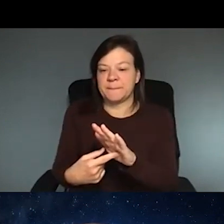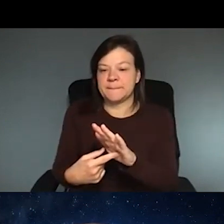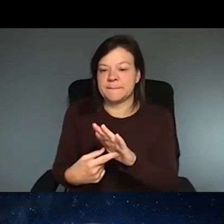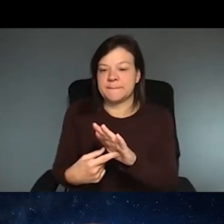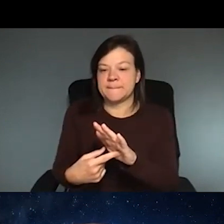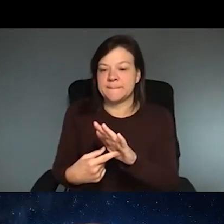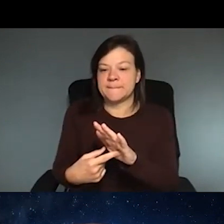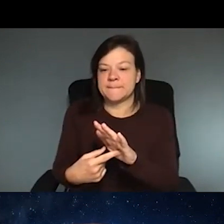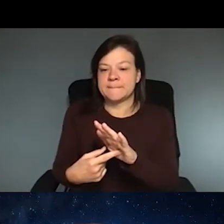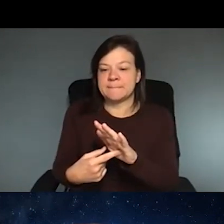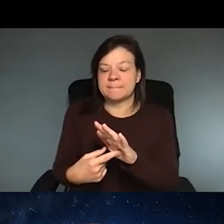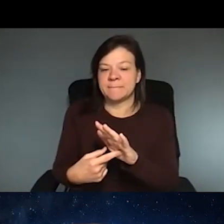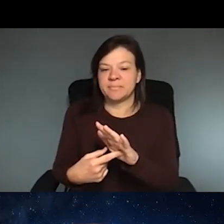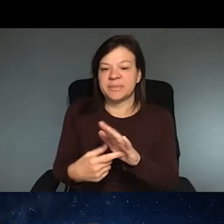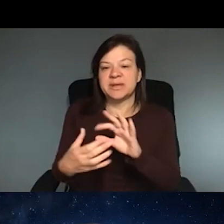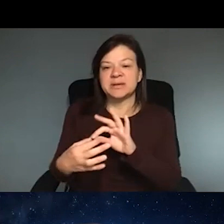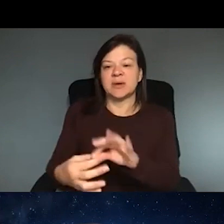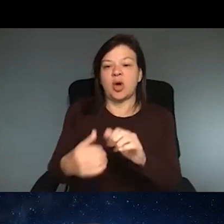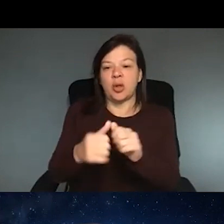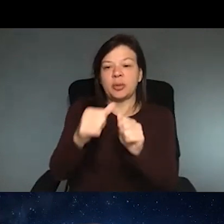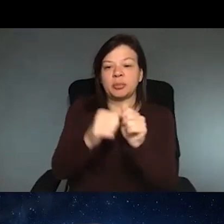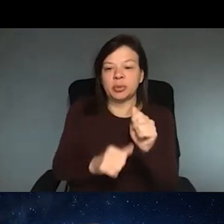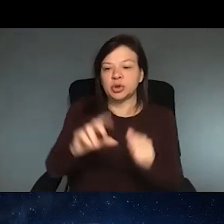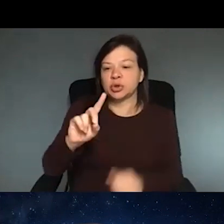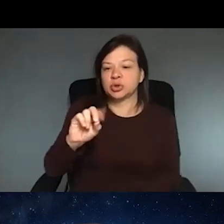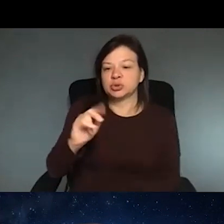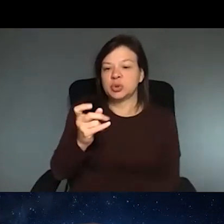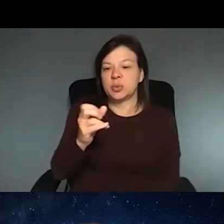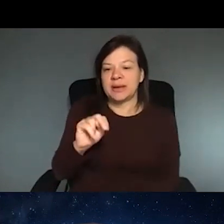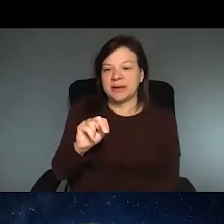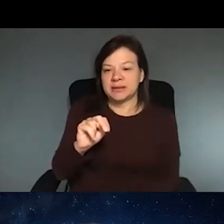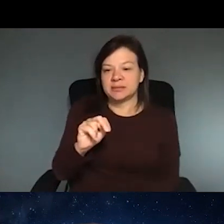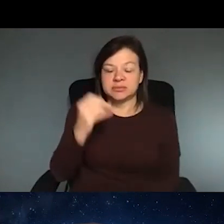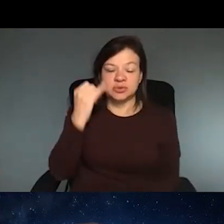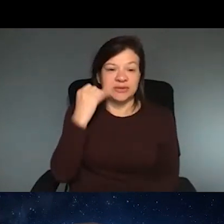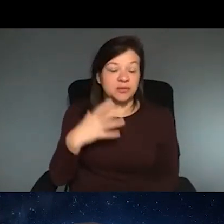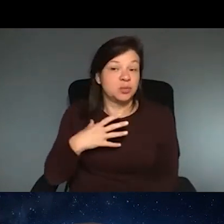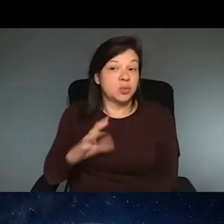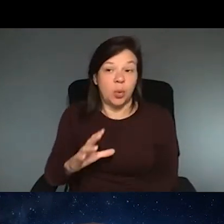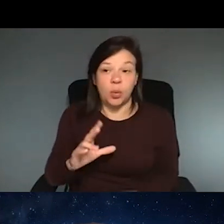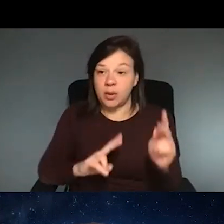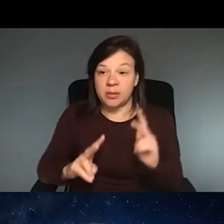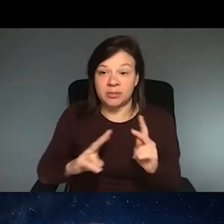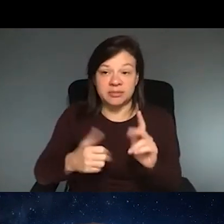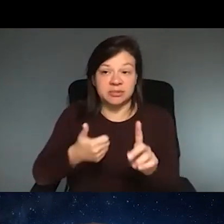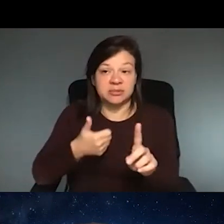THE DOMAIN BASIS. IF YOU DON'T WANT PEOPLE TO SELF REGISTER, THEN YOU CAN